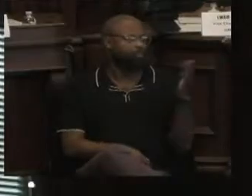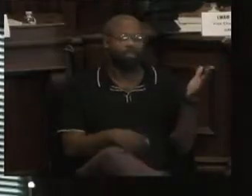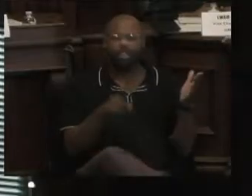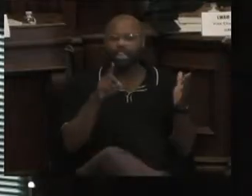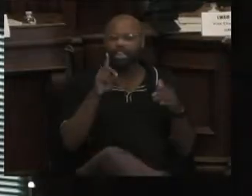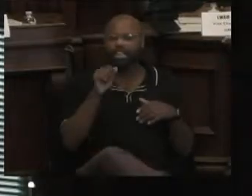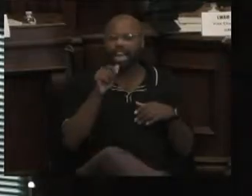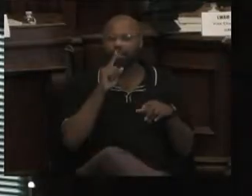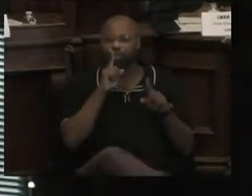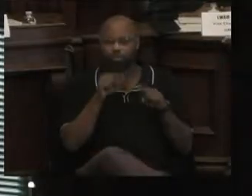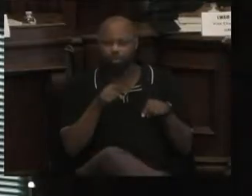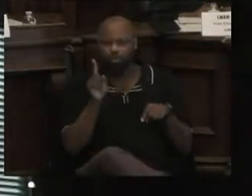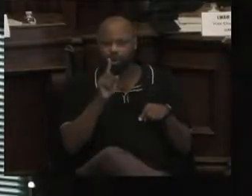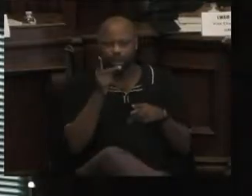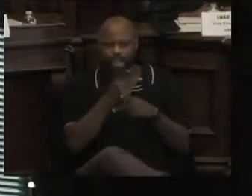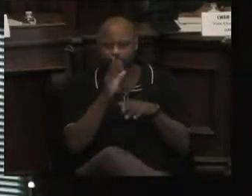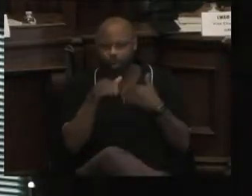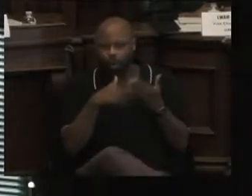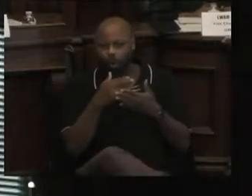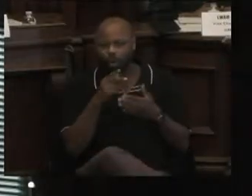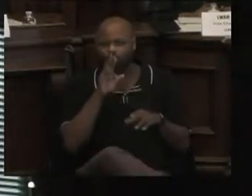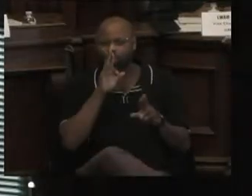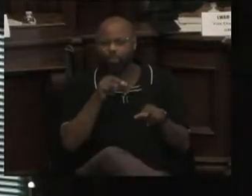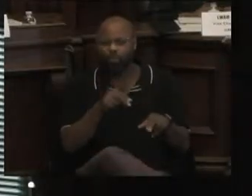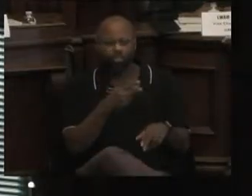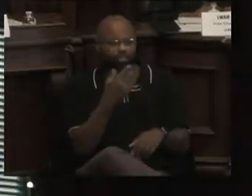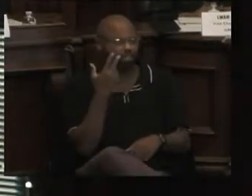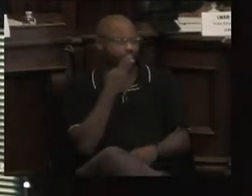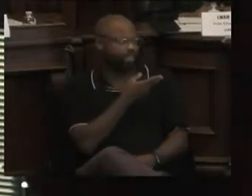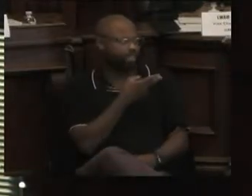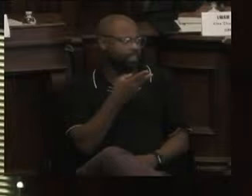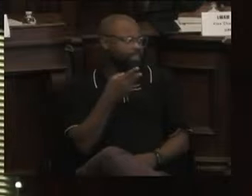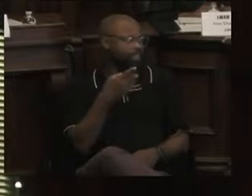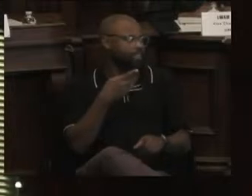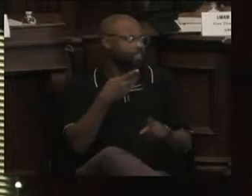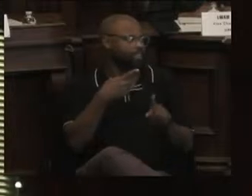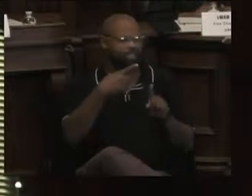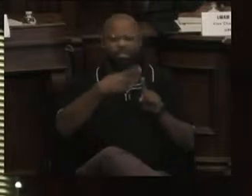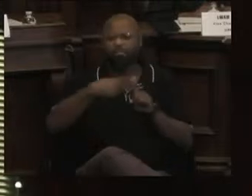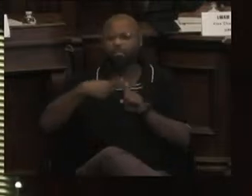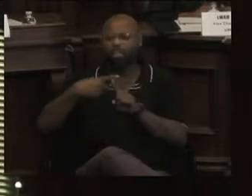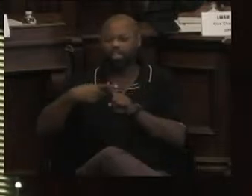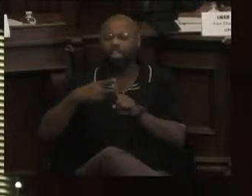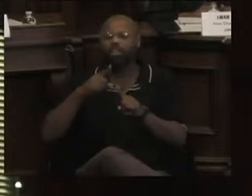uploaded to the website, I'm just going to walk it through with you guys. So data report